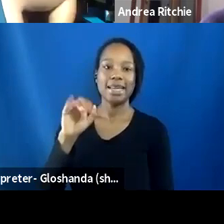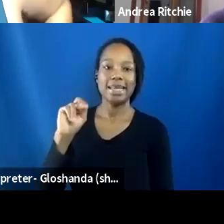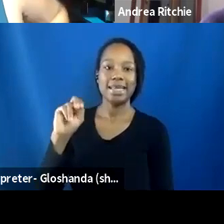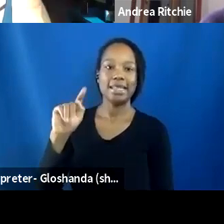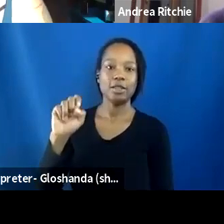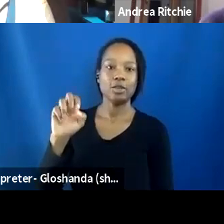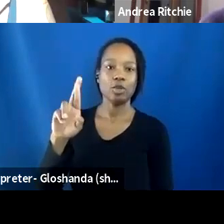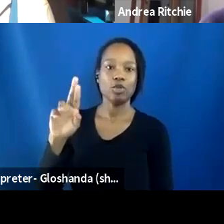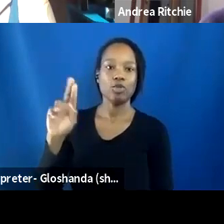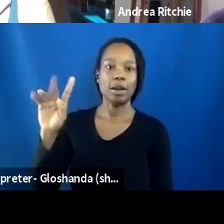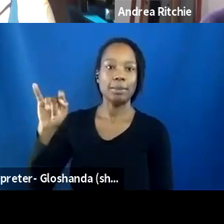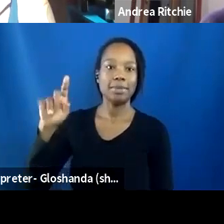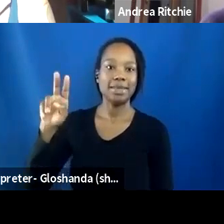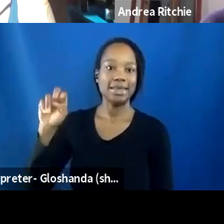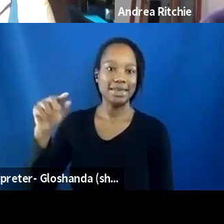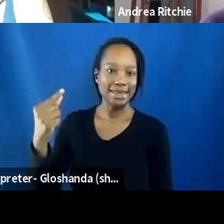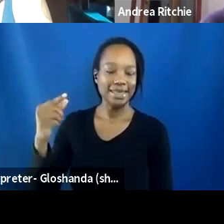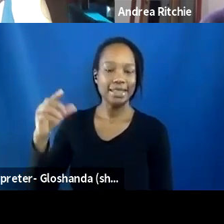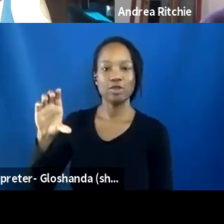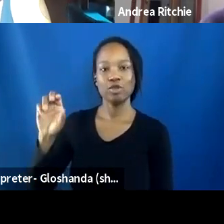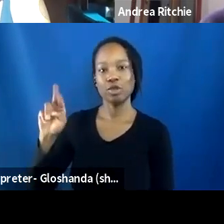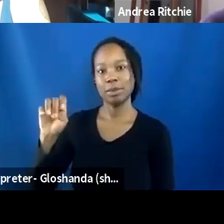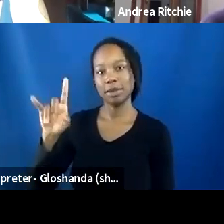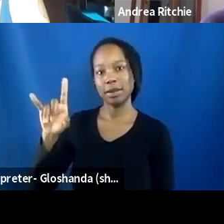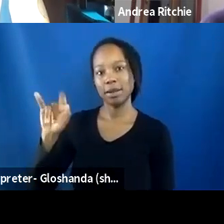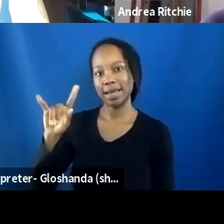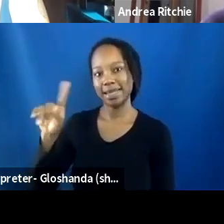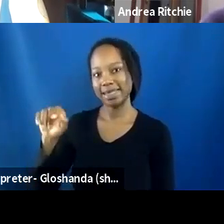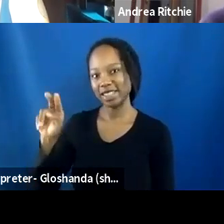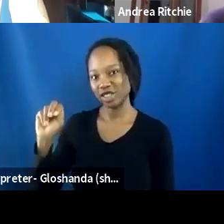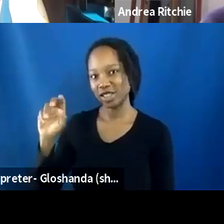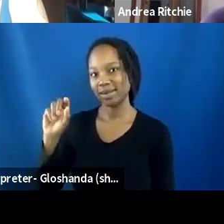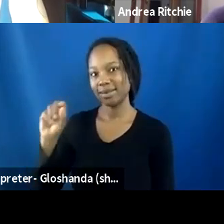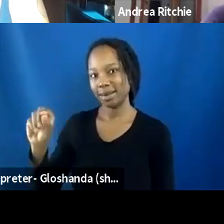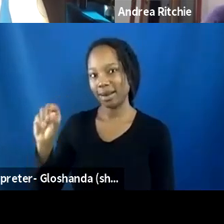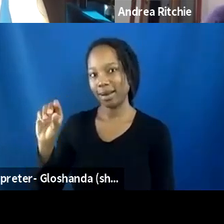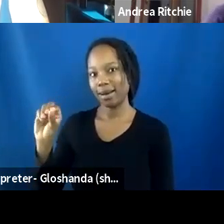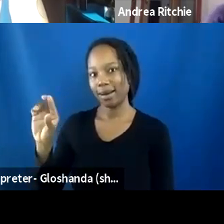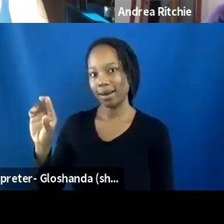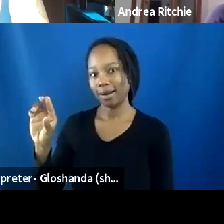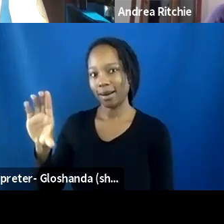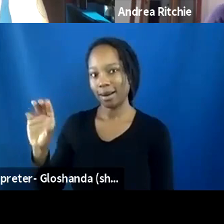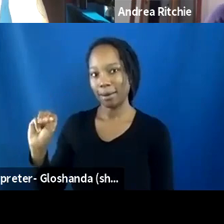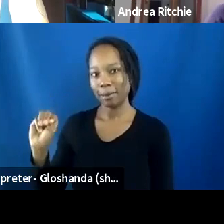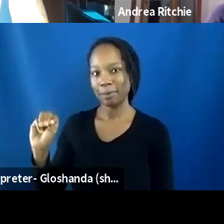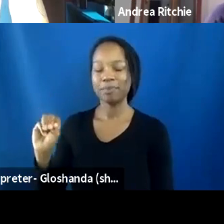serving on the movement for Black Lives Policy Table, and working with groups around the country